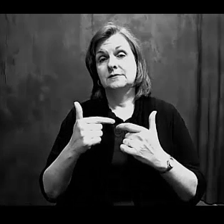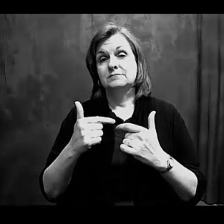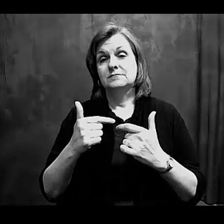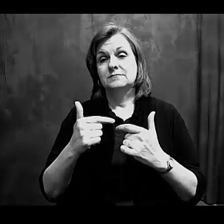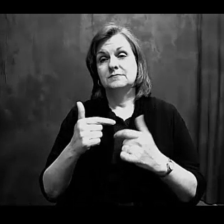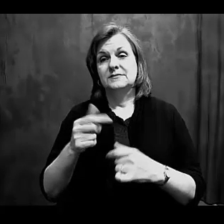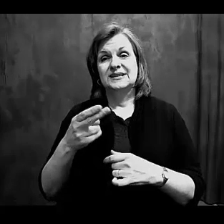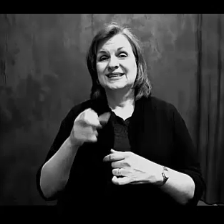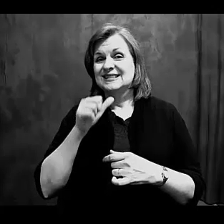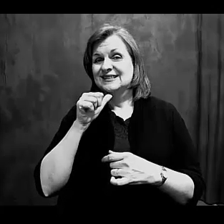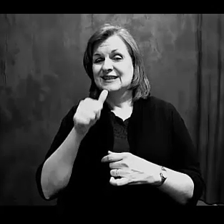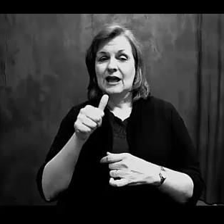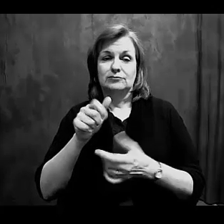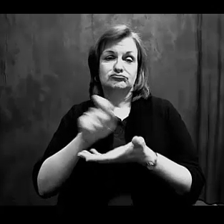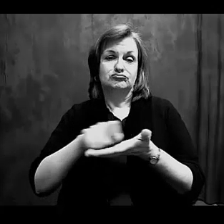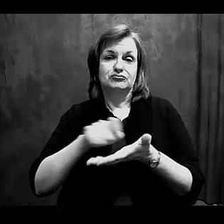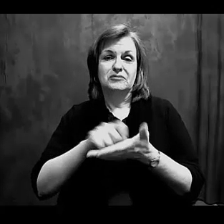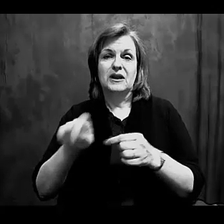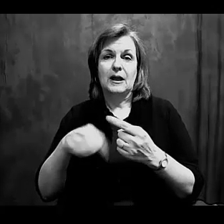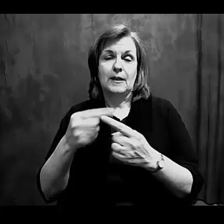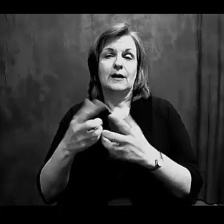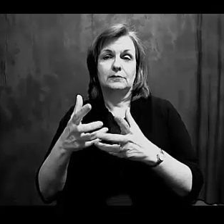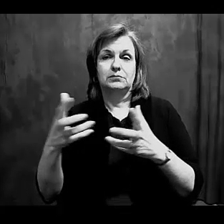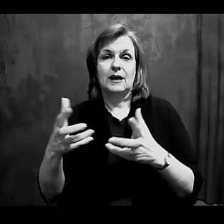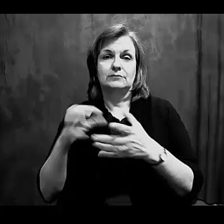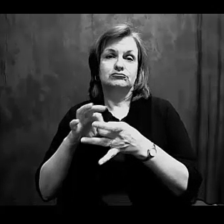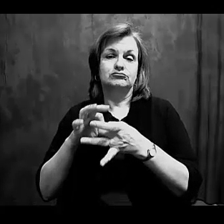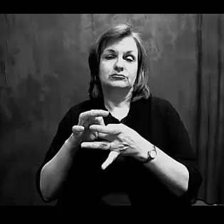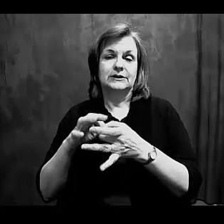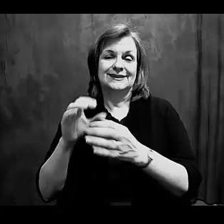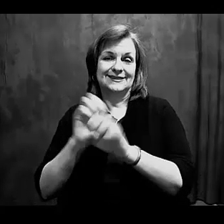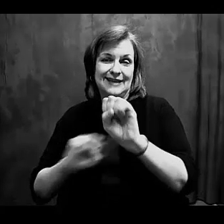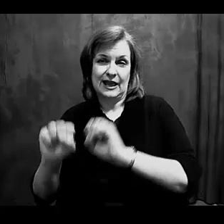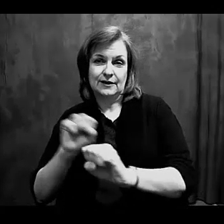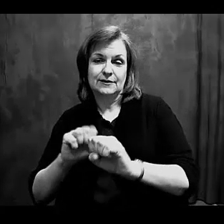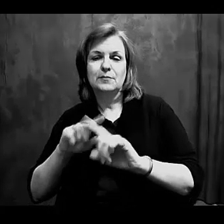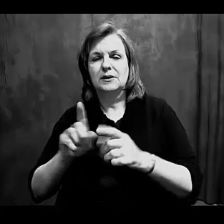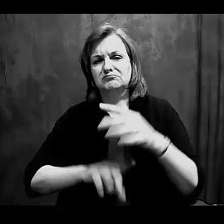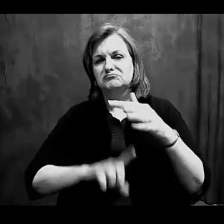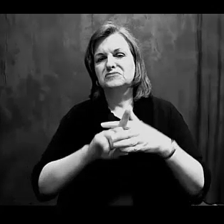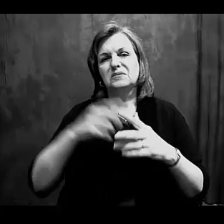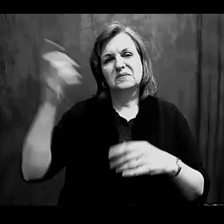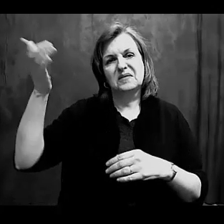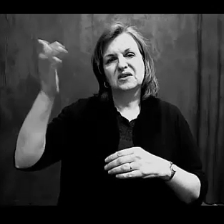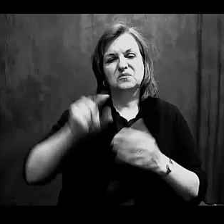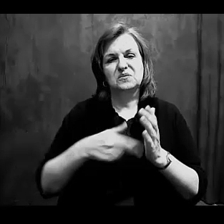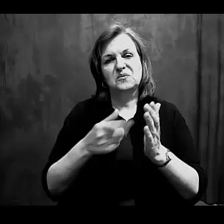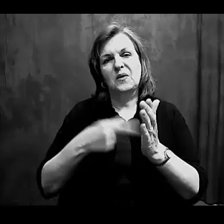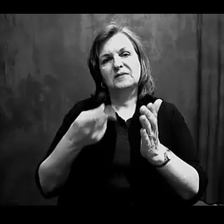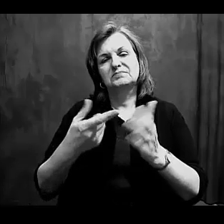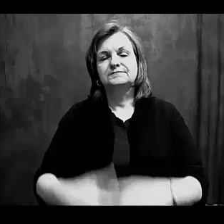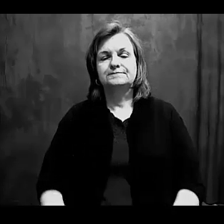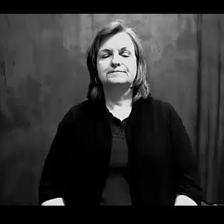he's been out of the limelight as far as science for a long time but still does guest appearances and so on